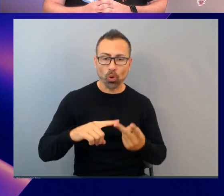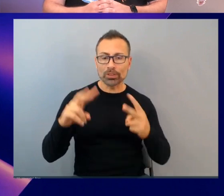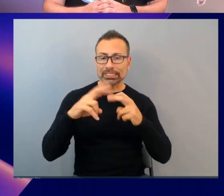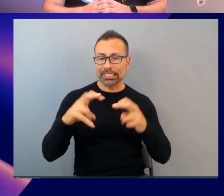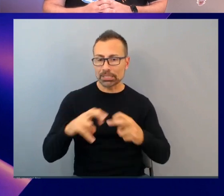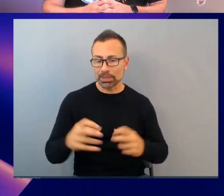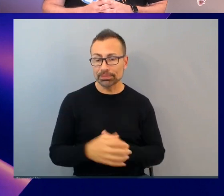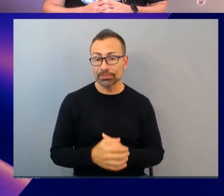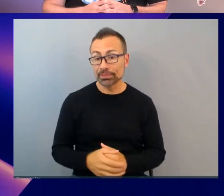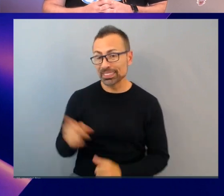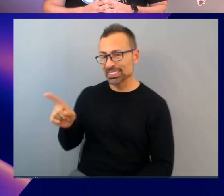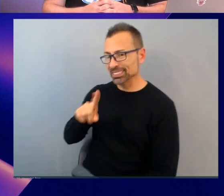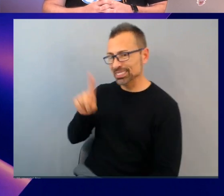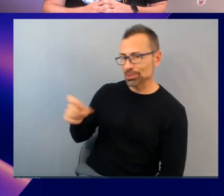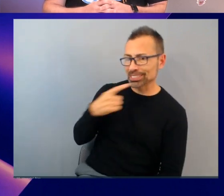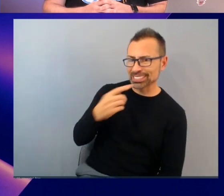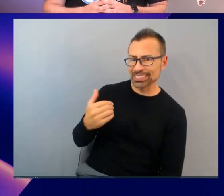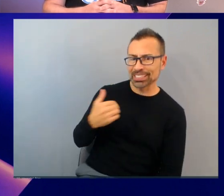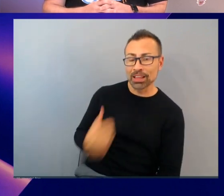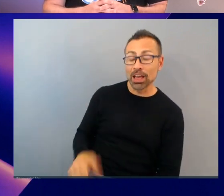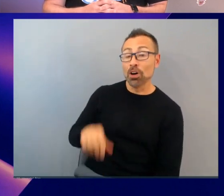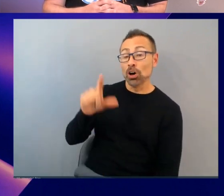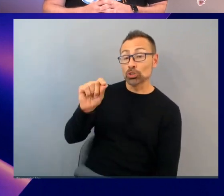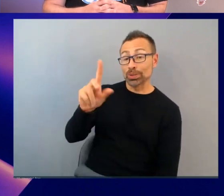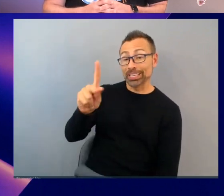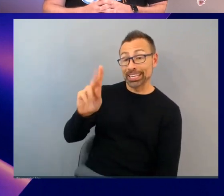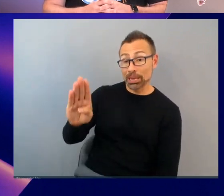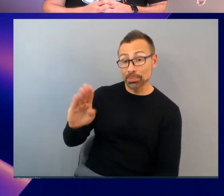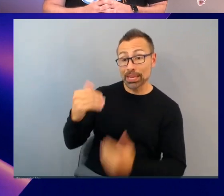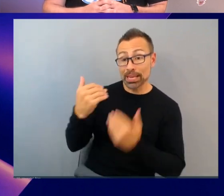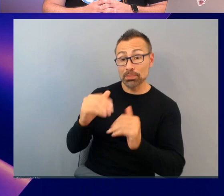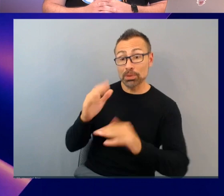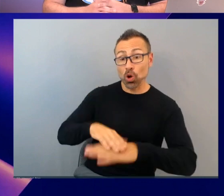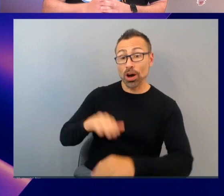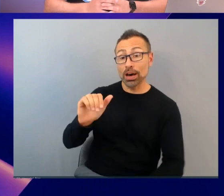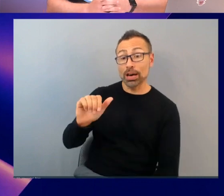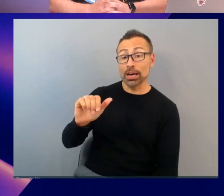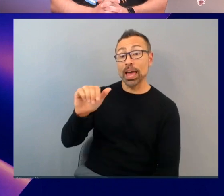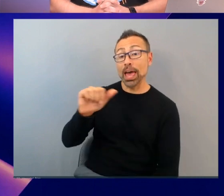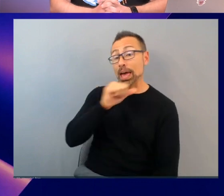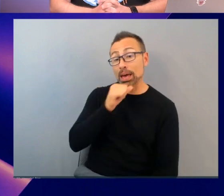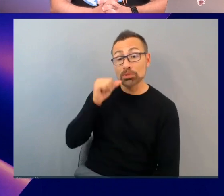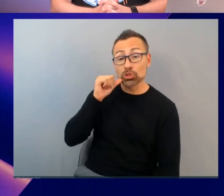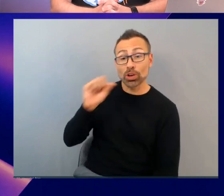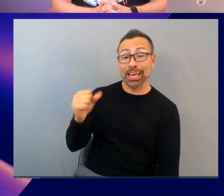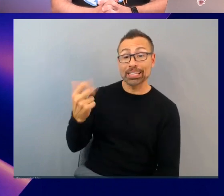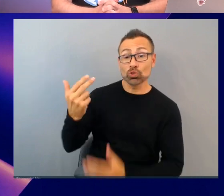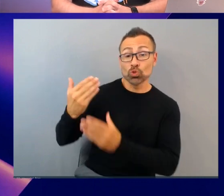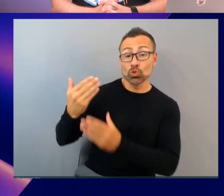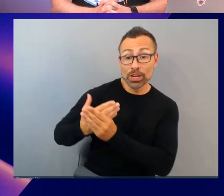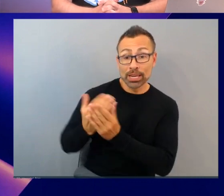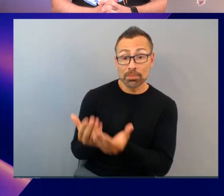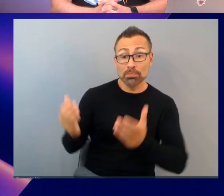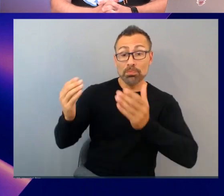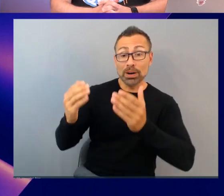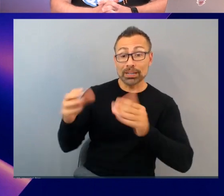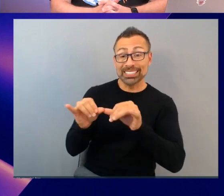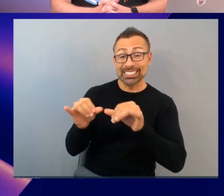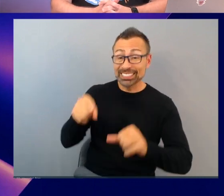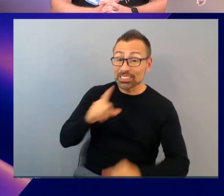there is a 20 KB limit on Amazon S3 bucket policy sizes, and this is saying, is this true or false? Yeah, exactly.